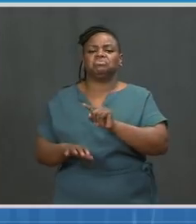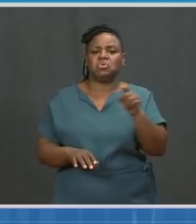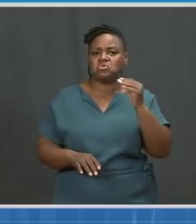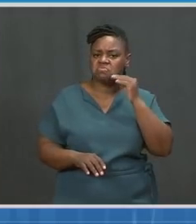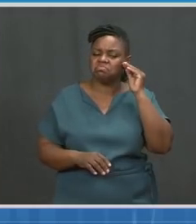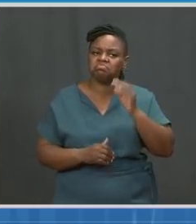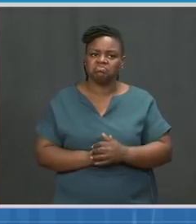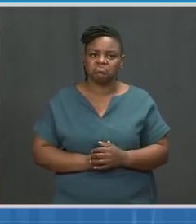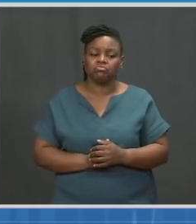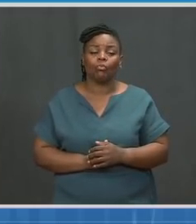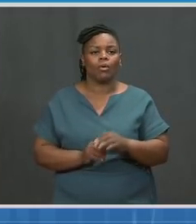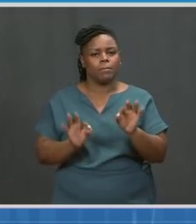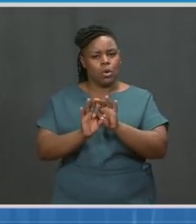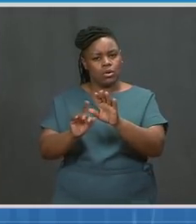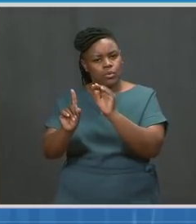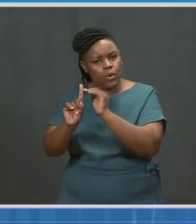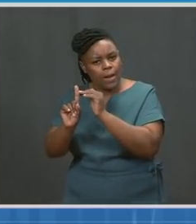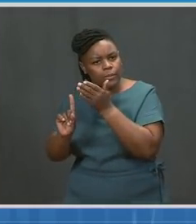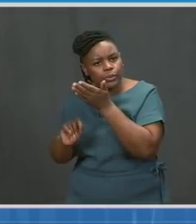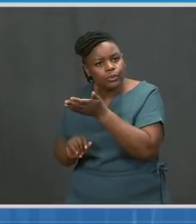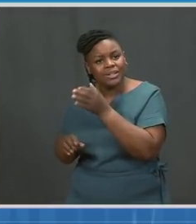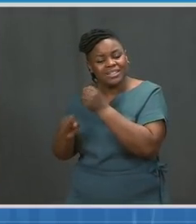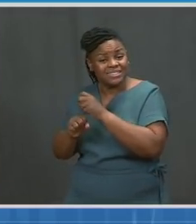to get your second shot if it's your time and if you haven't.